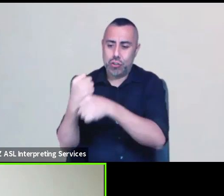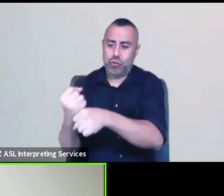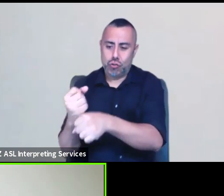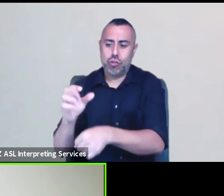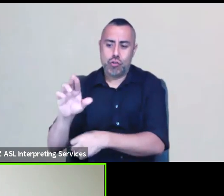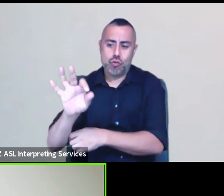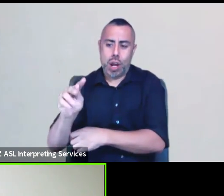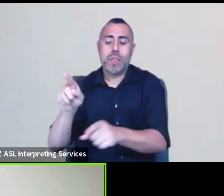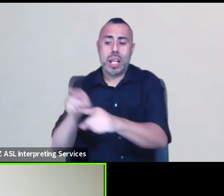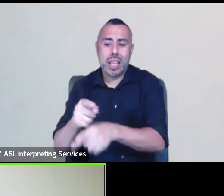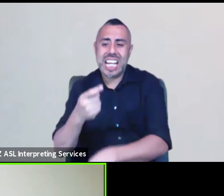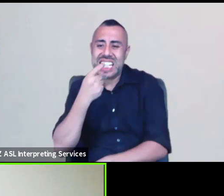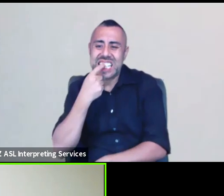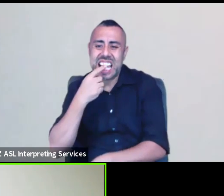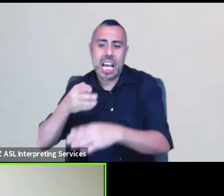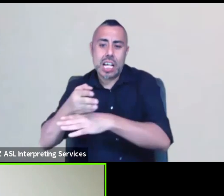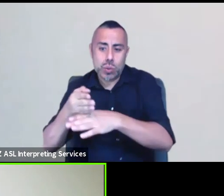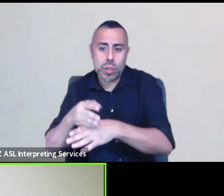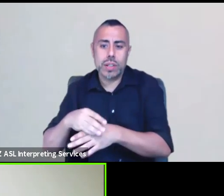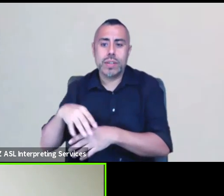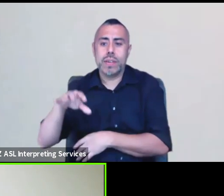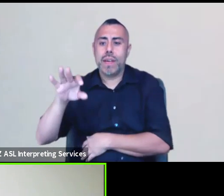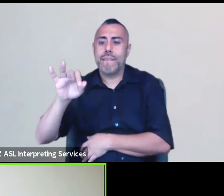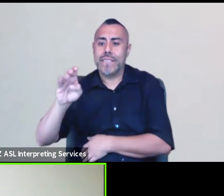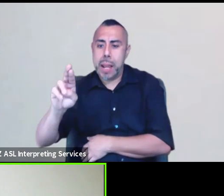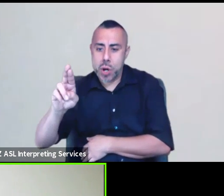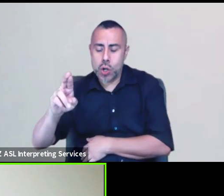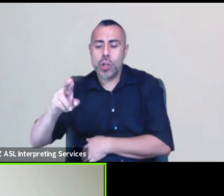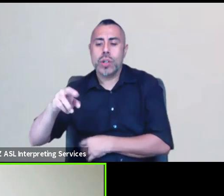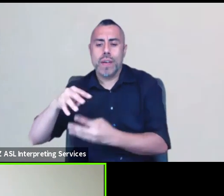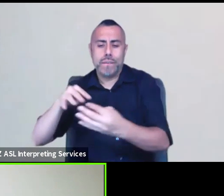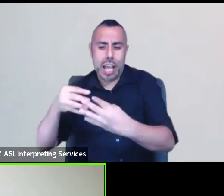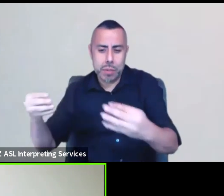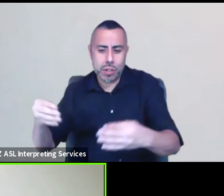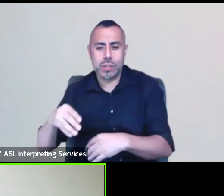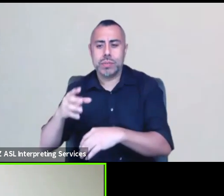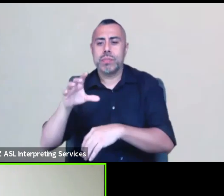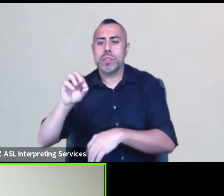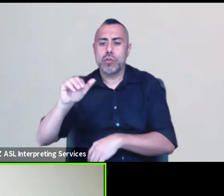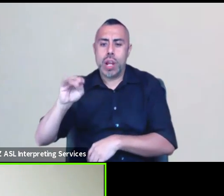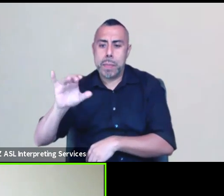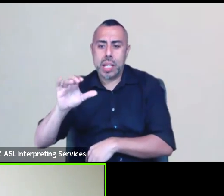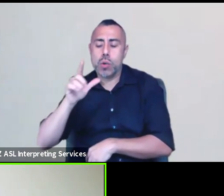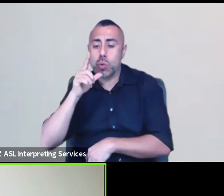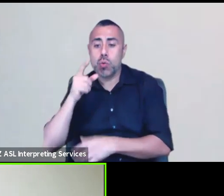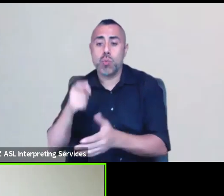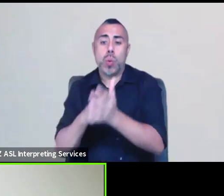fiber, metal who require intensive medical care with grants of $3,000.